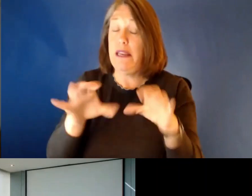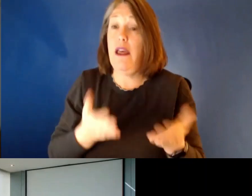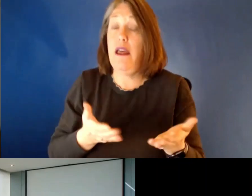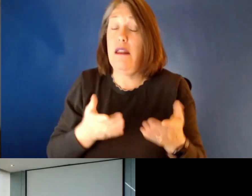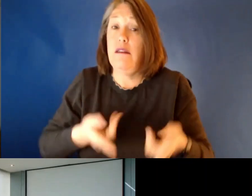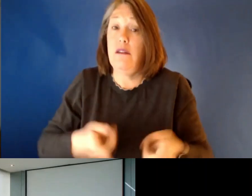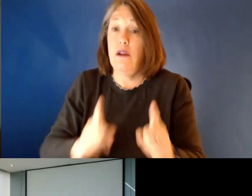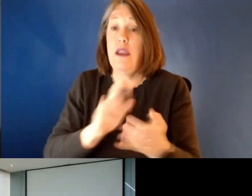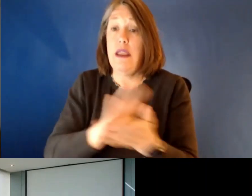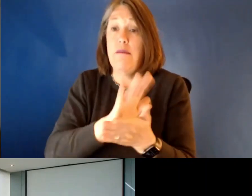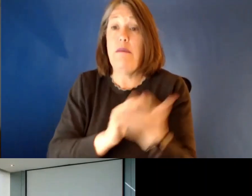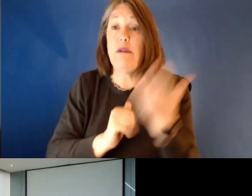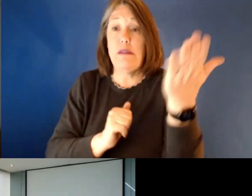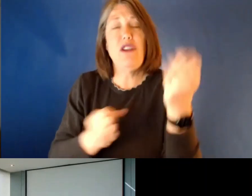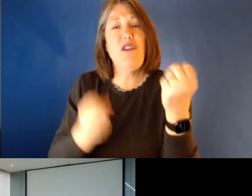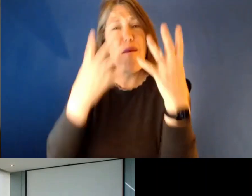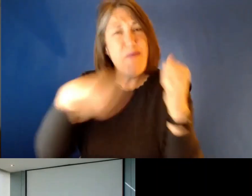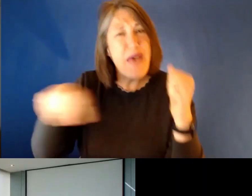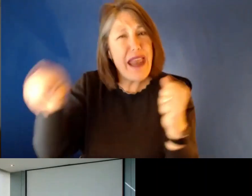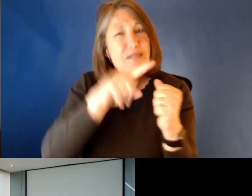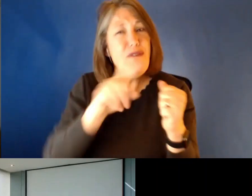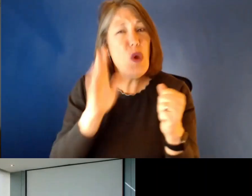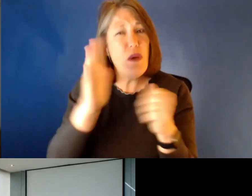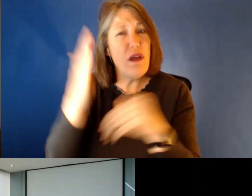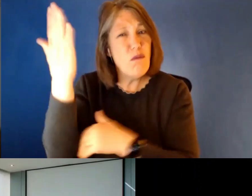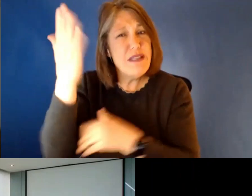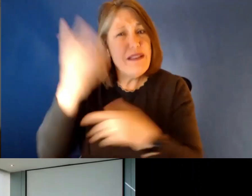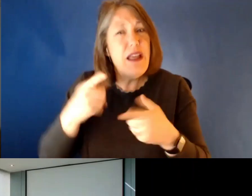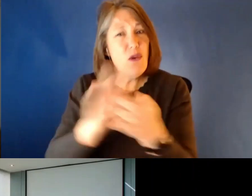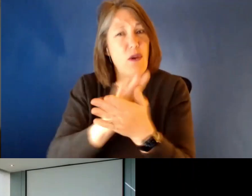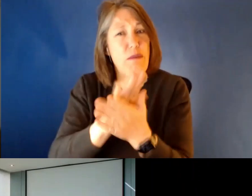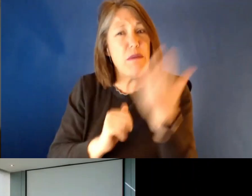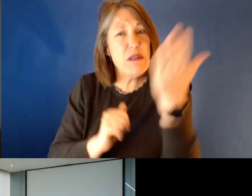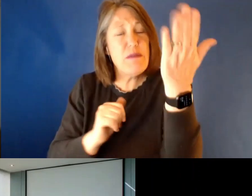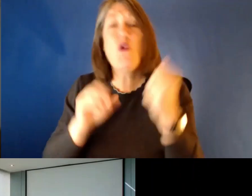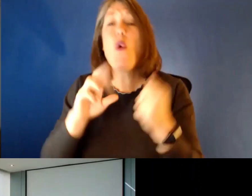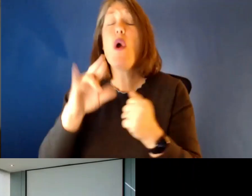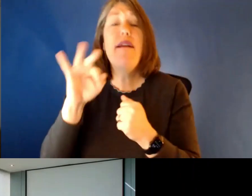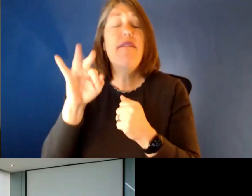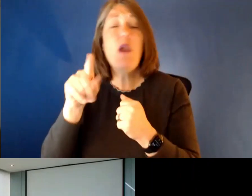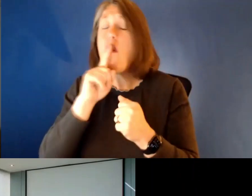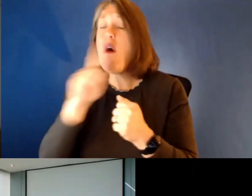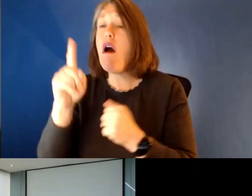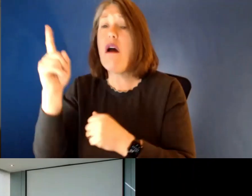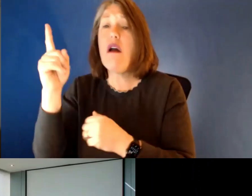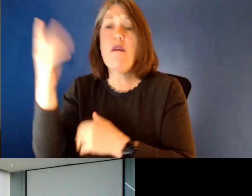you are presenting at paper sessions. 06:13:05 Whether you are presenting at a roundtable